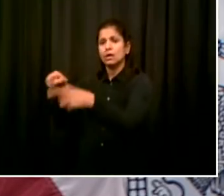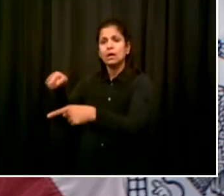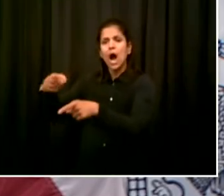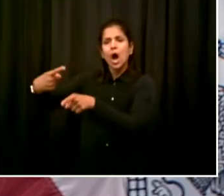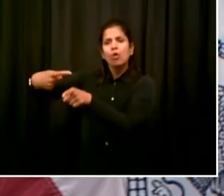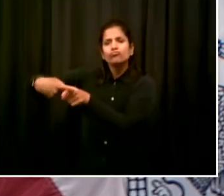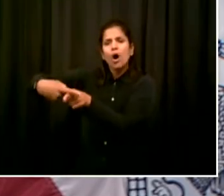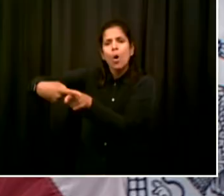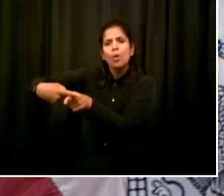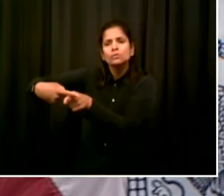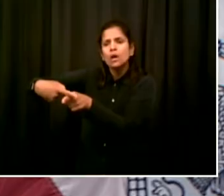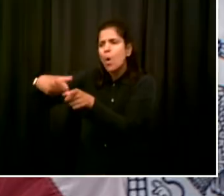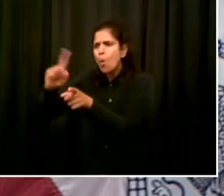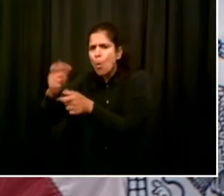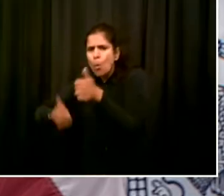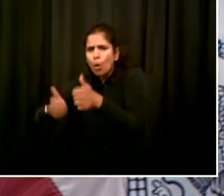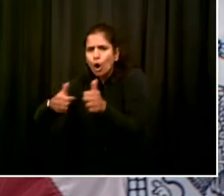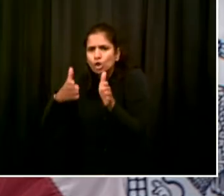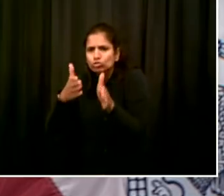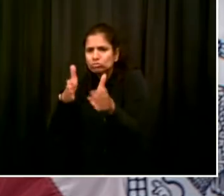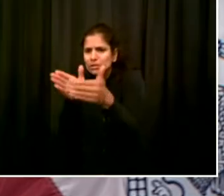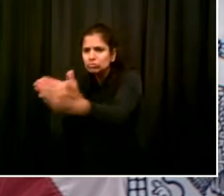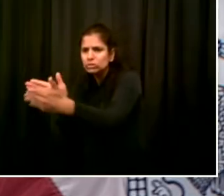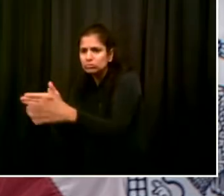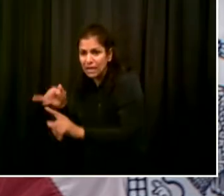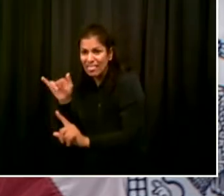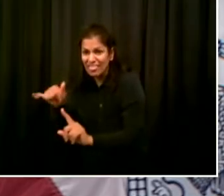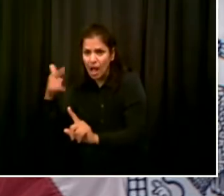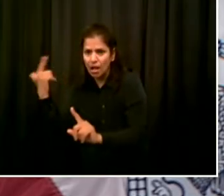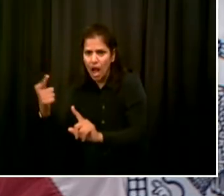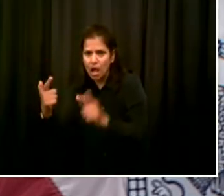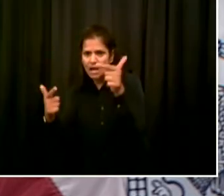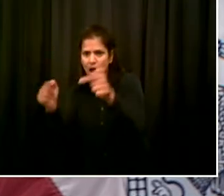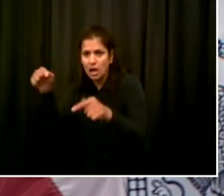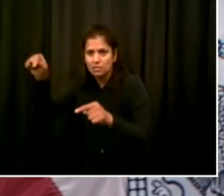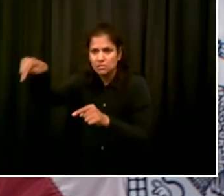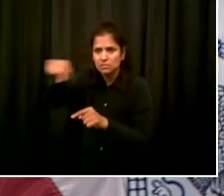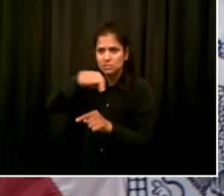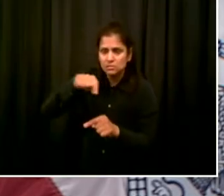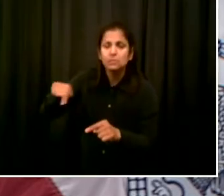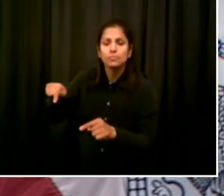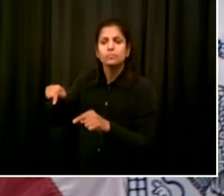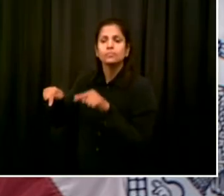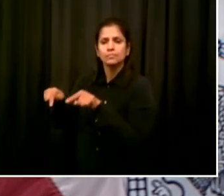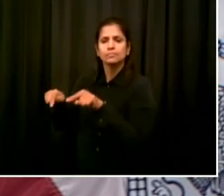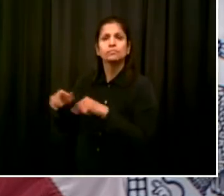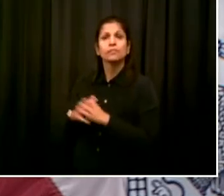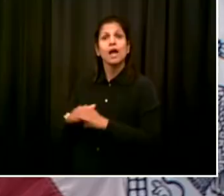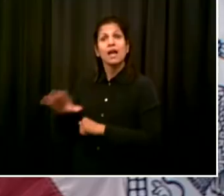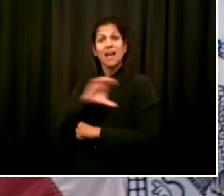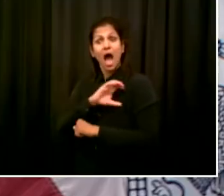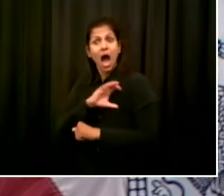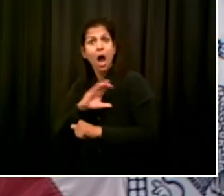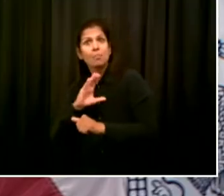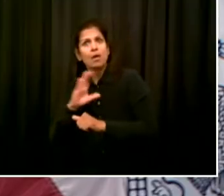EFFORT IS PART OF THIS AND GETTING MANY MORE COPS TO BE PRESENT IN THOSE AREAS AS A